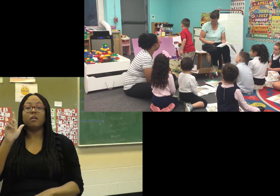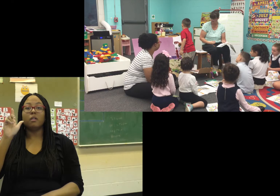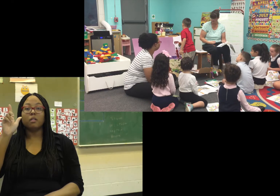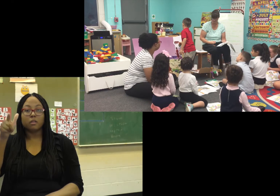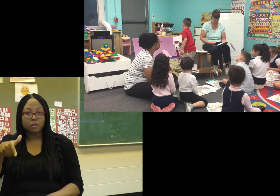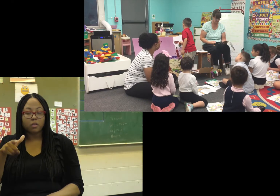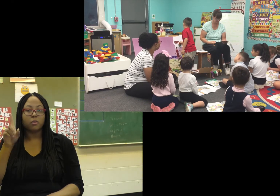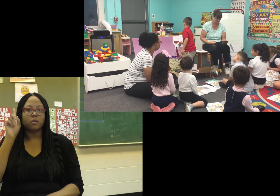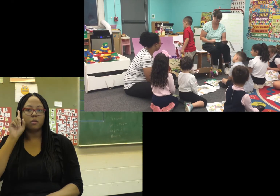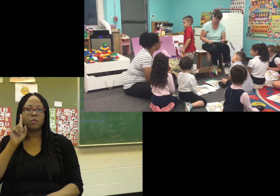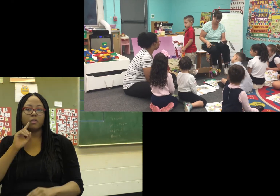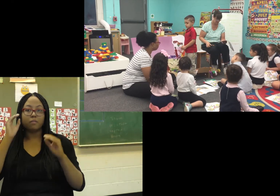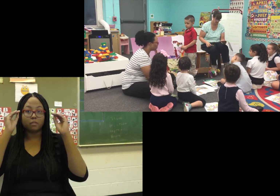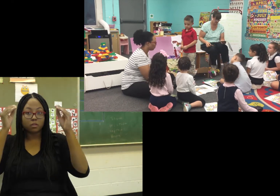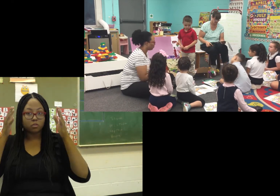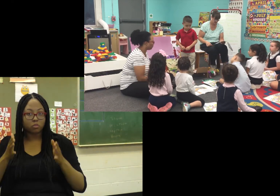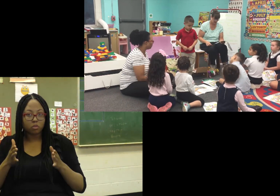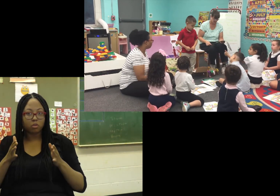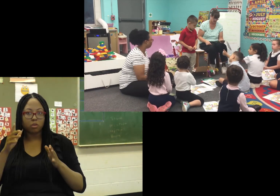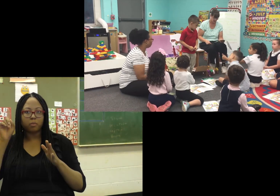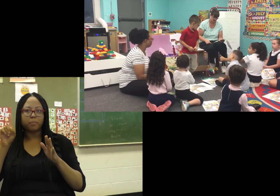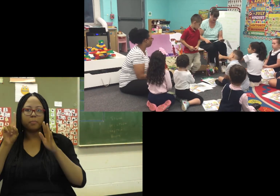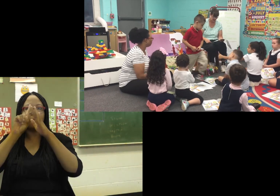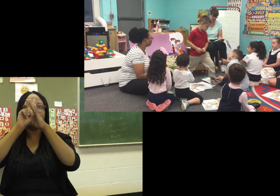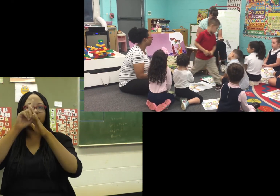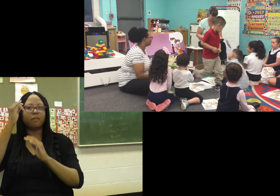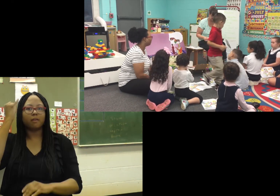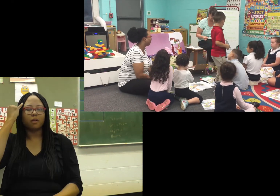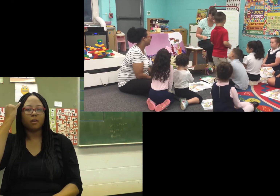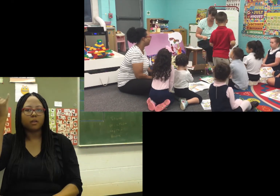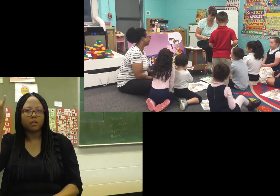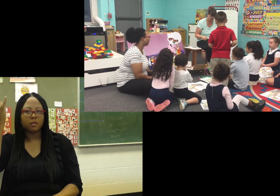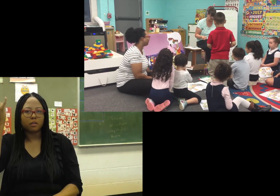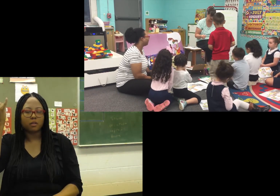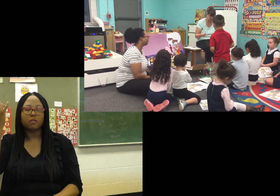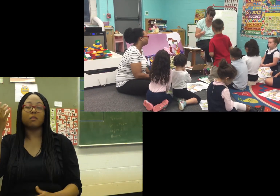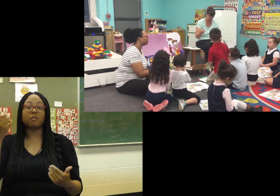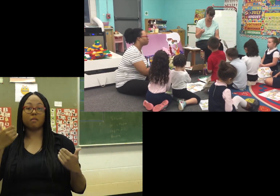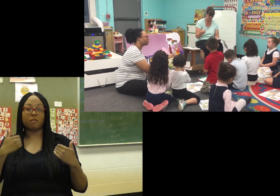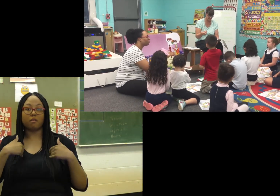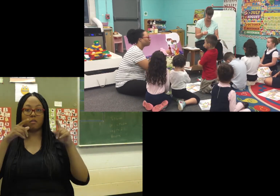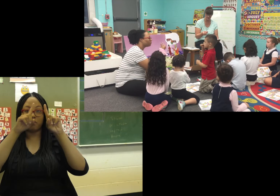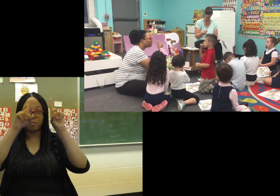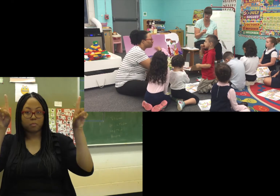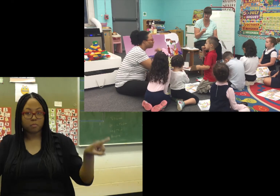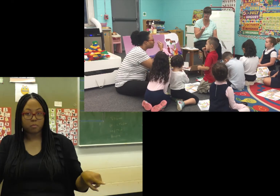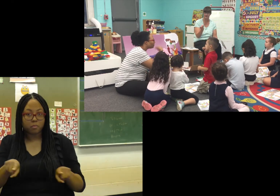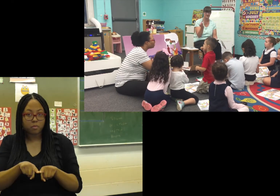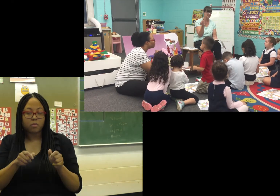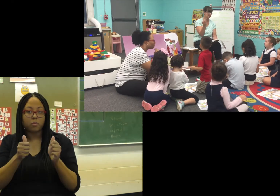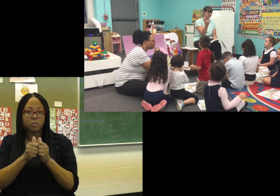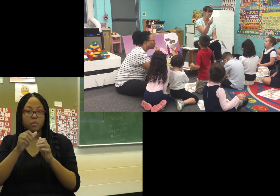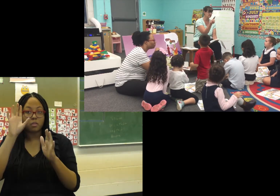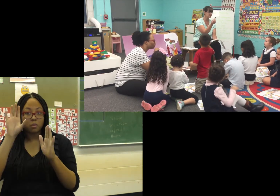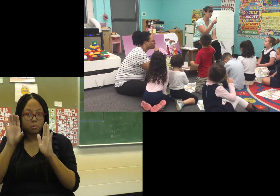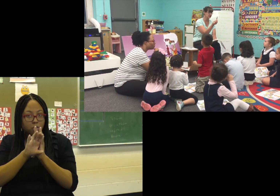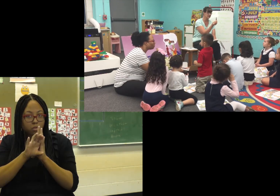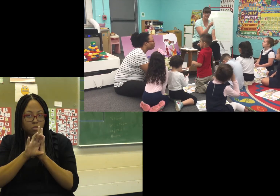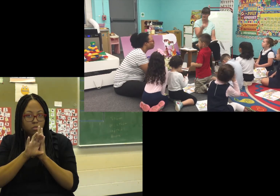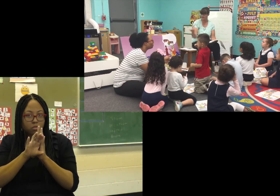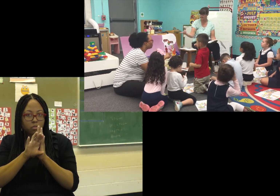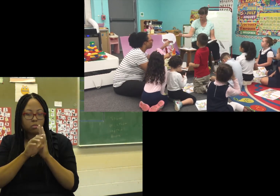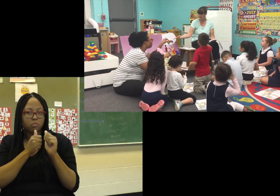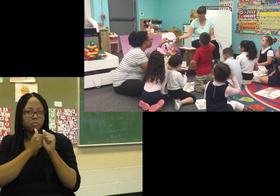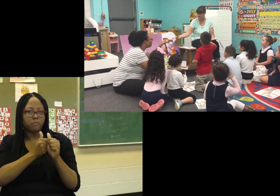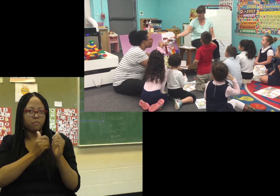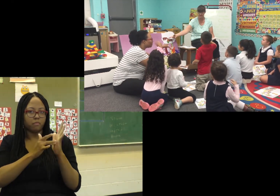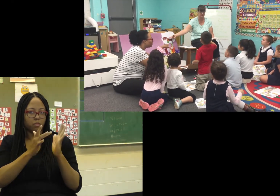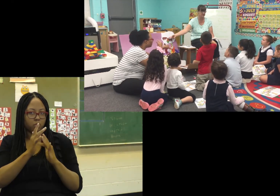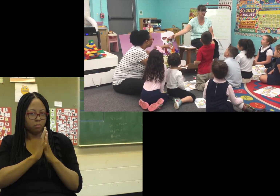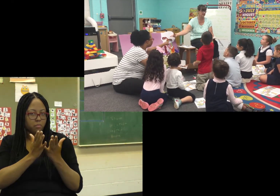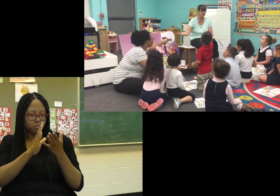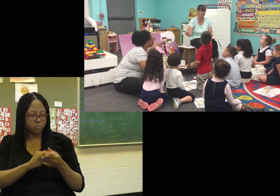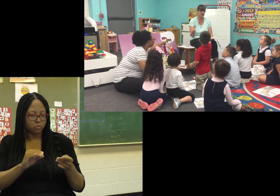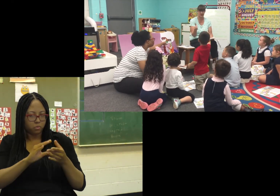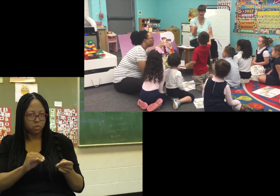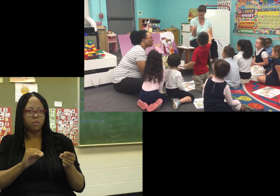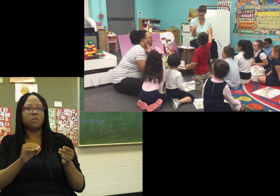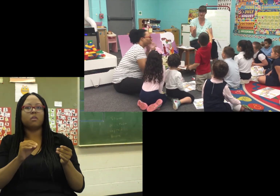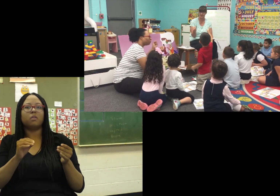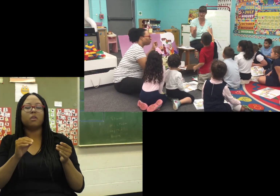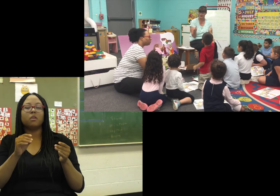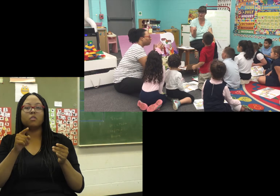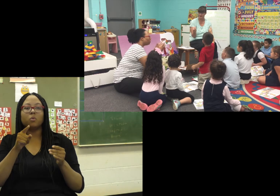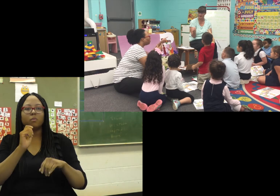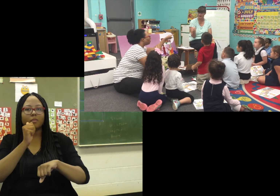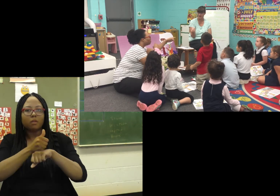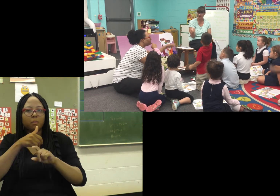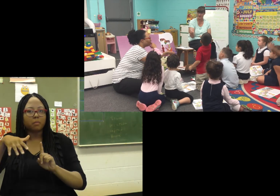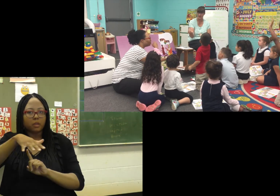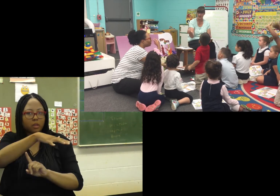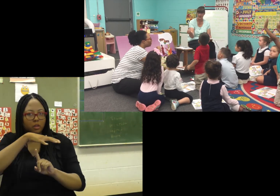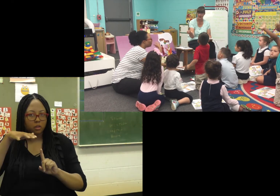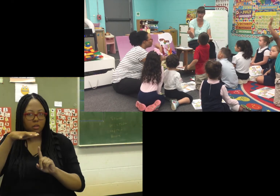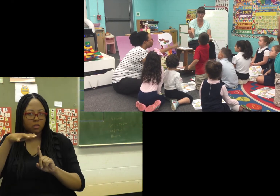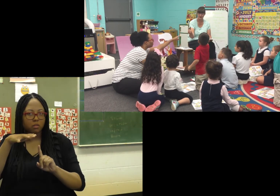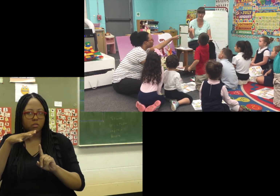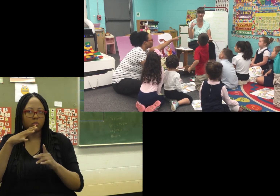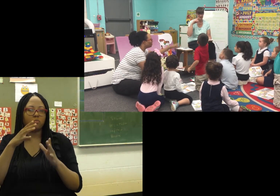Later, his deaf teacher came up with the idea of using a board with picture visuals to go with the bible stories.